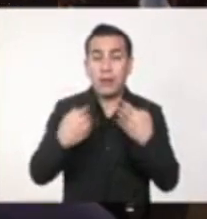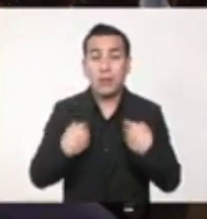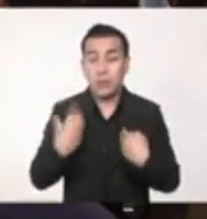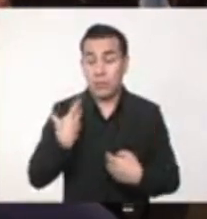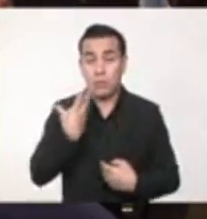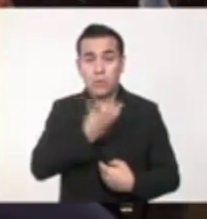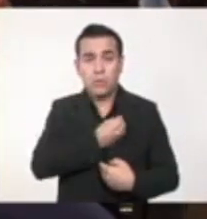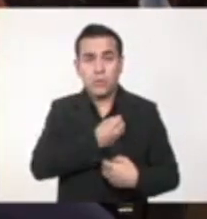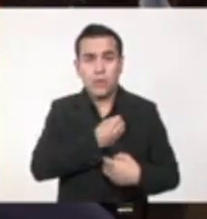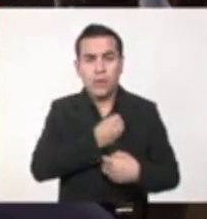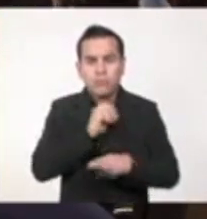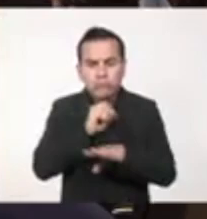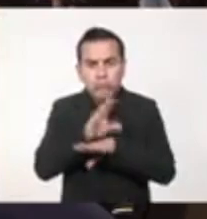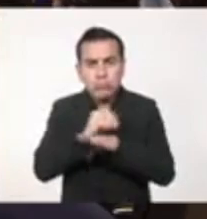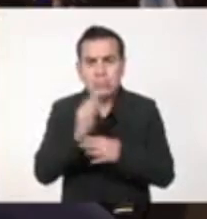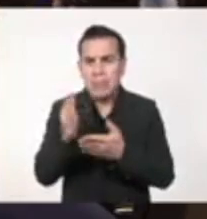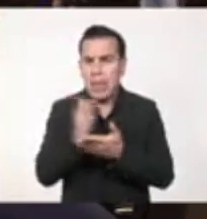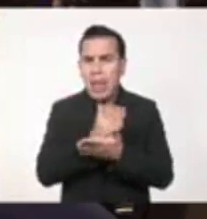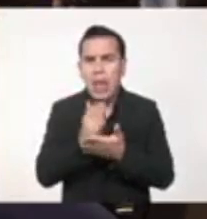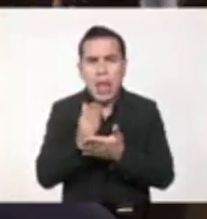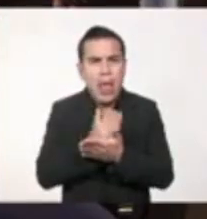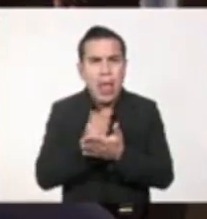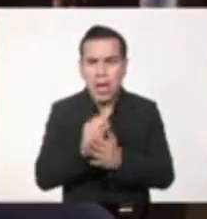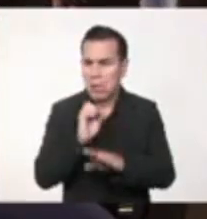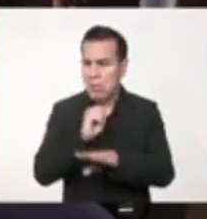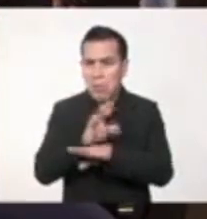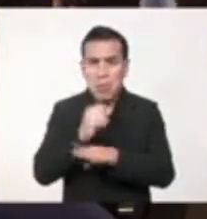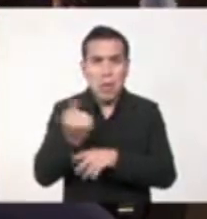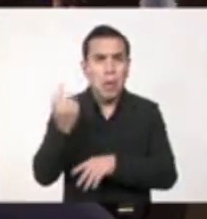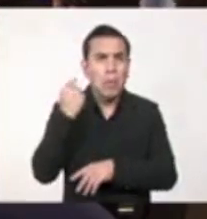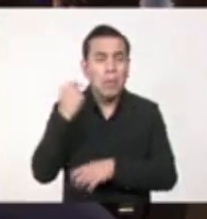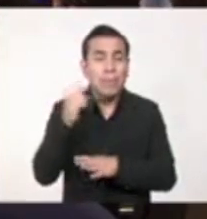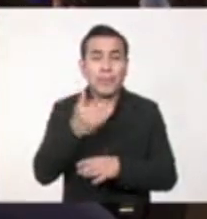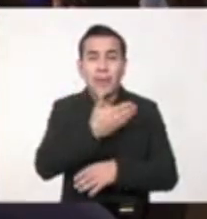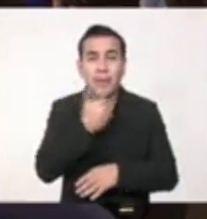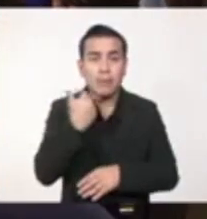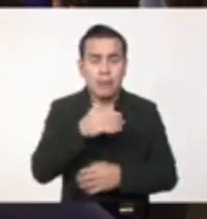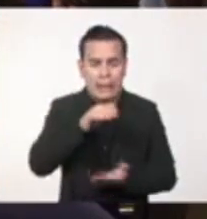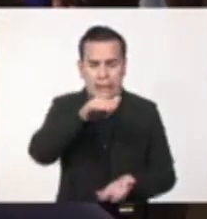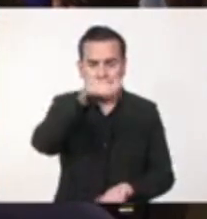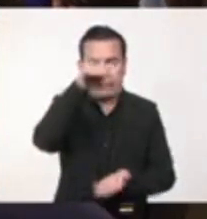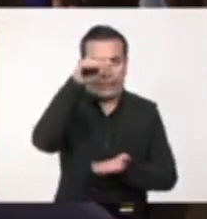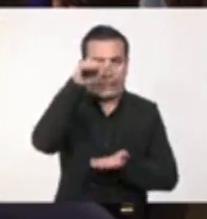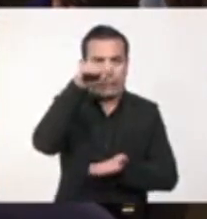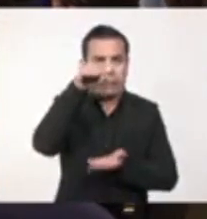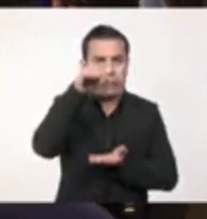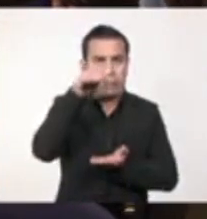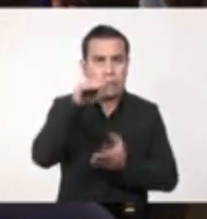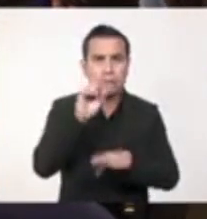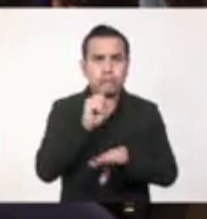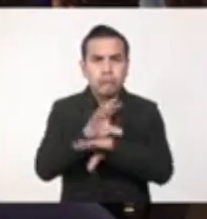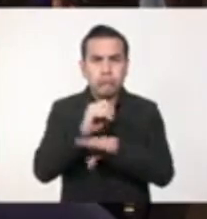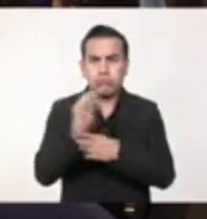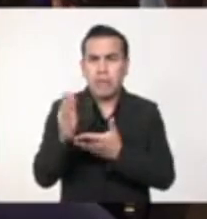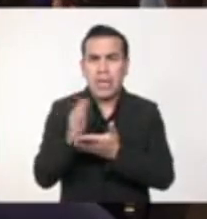they are there. There is none of our recommendations. You We send recommendations like this and there are none. And that's it